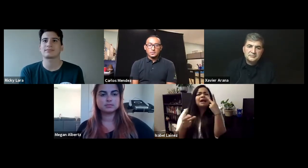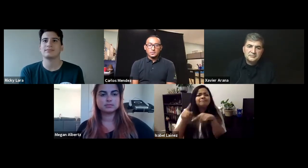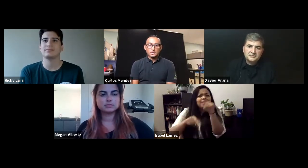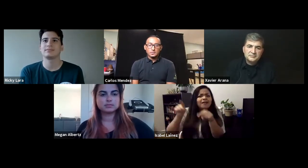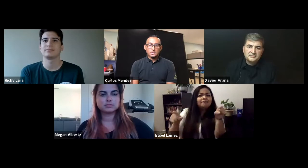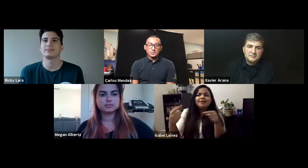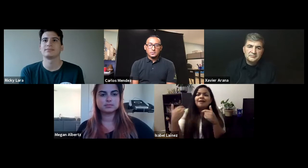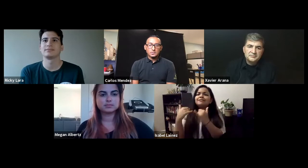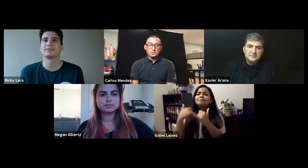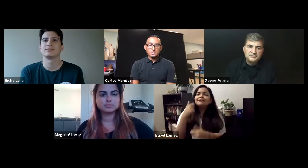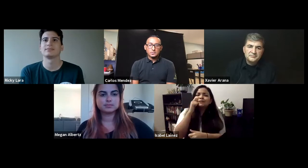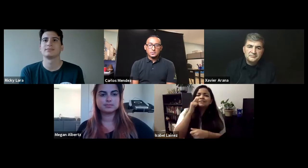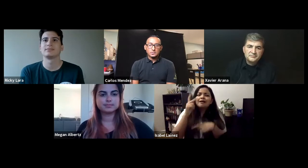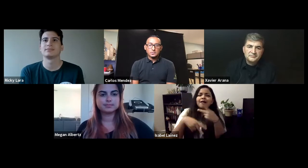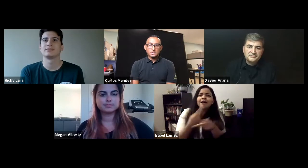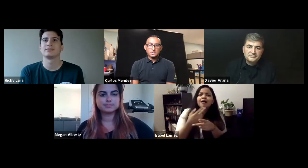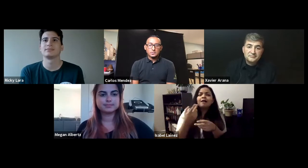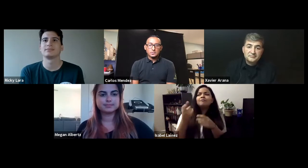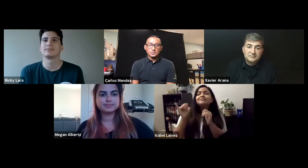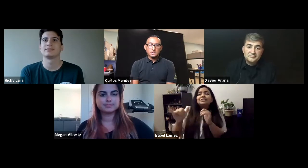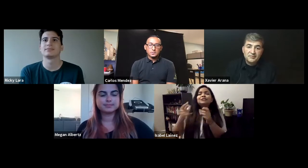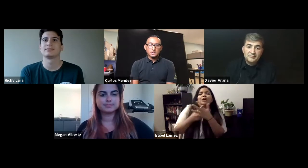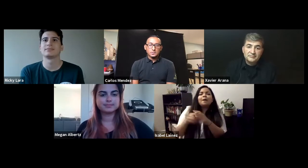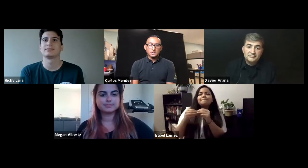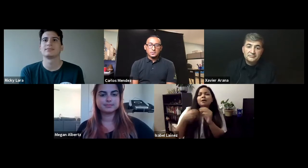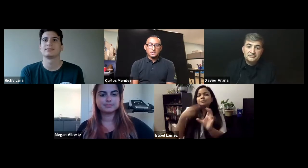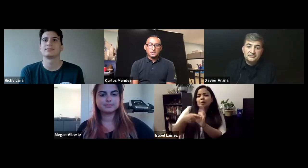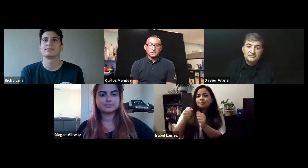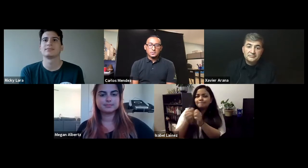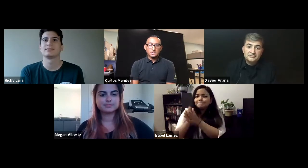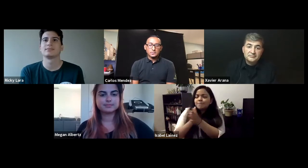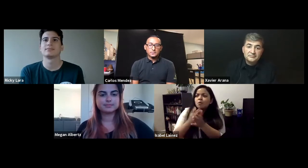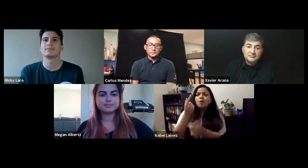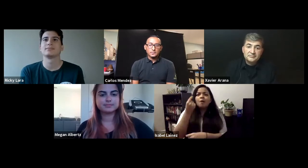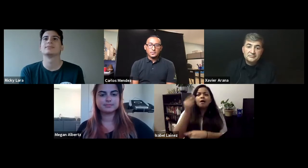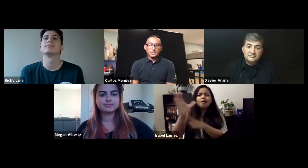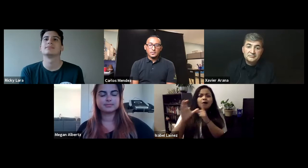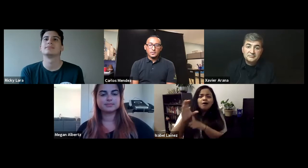and I would be, like, curious to join and see what their different, you know... different skin colors, different...